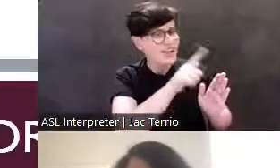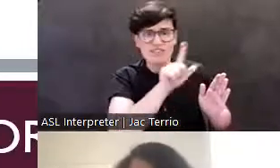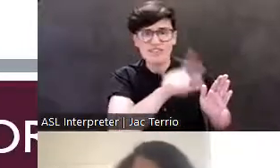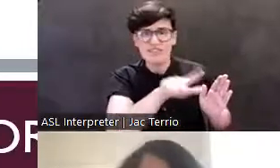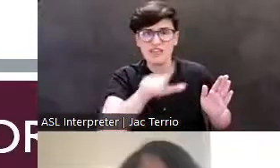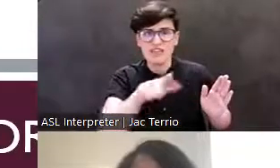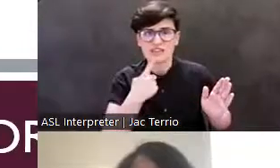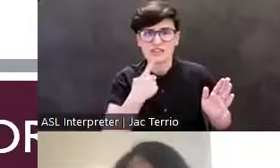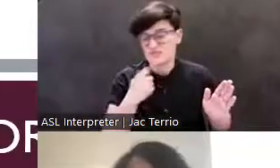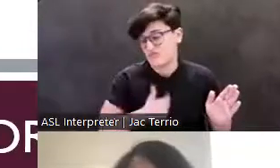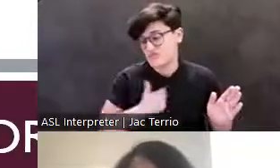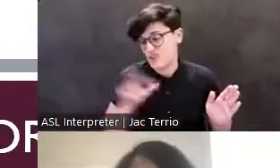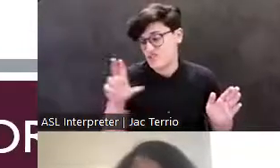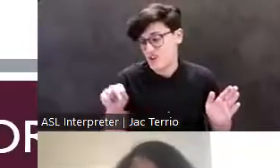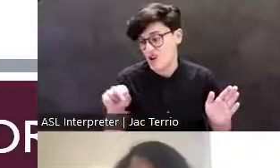saying, no, and we are not talking about it more.